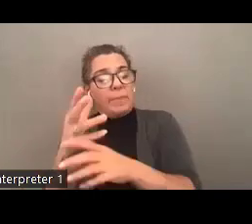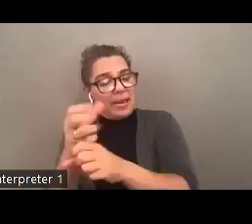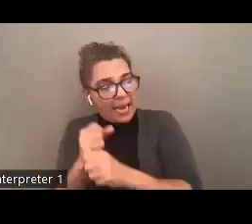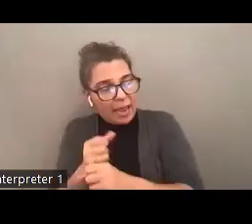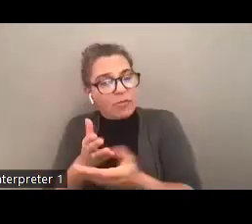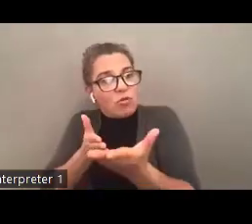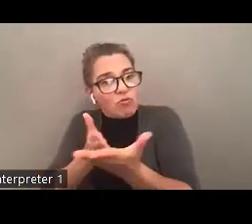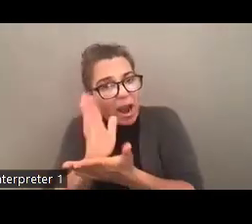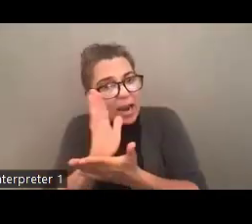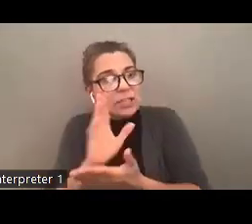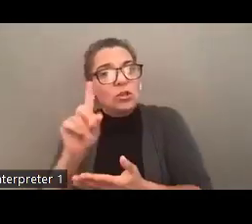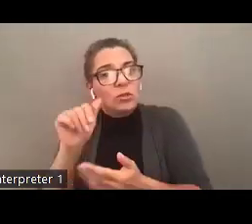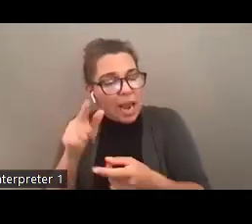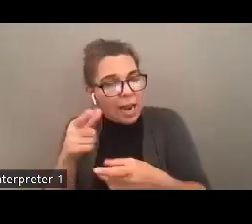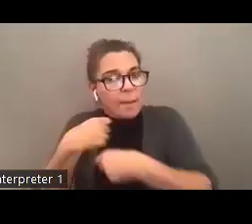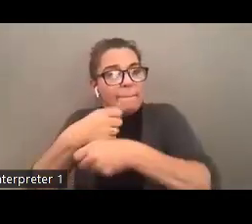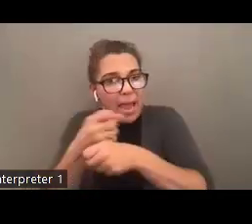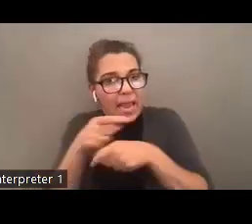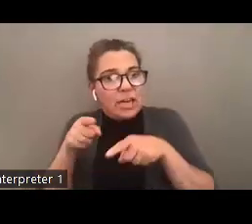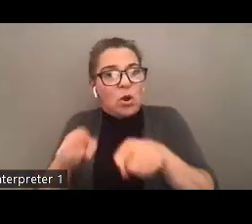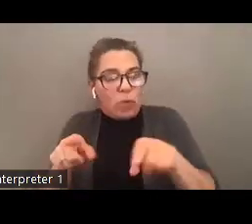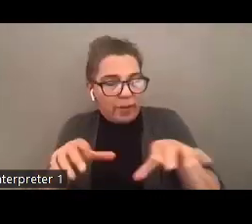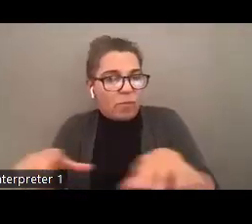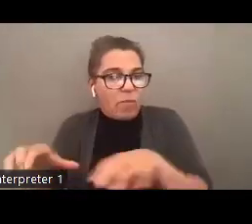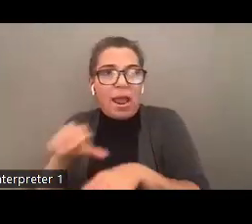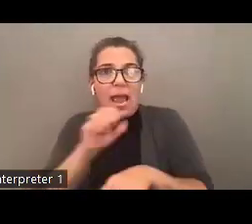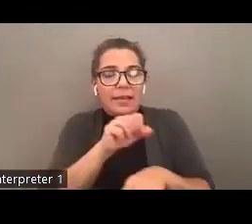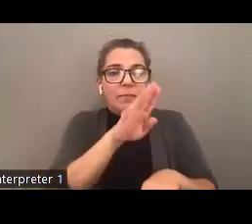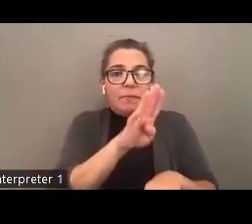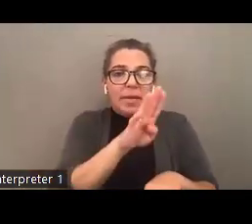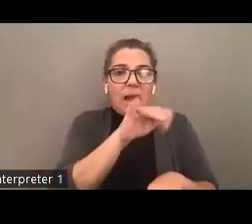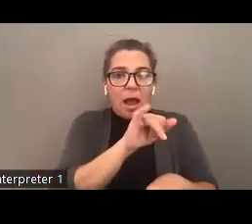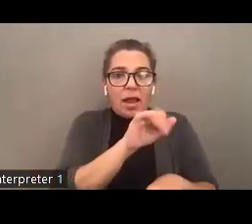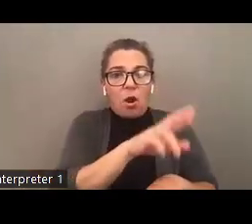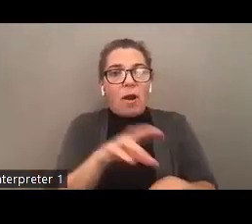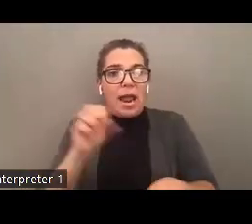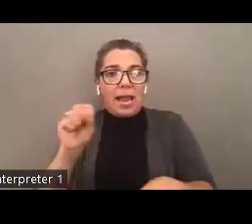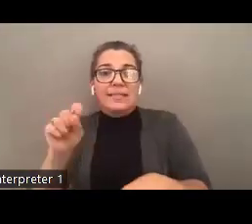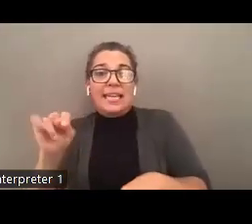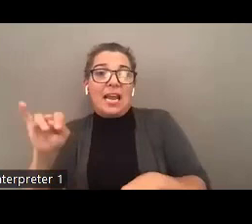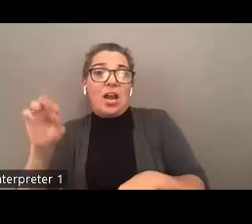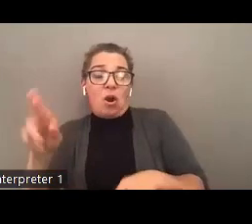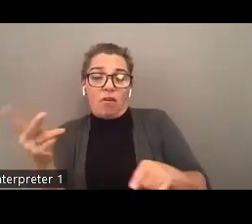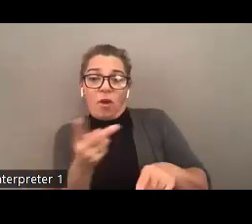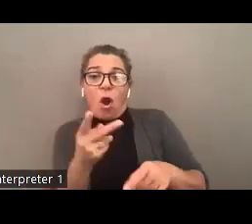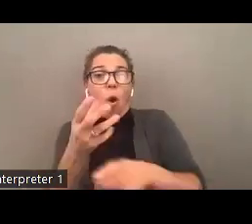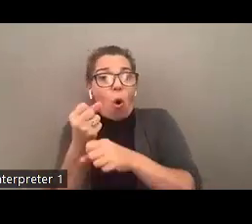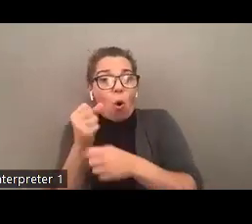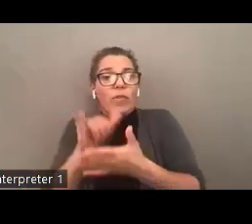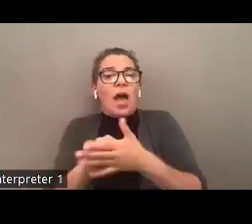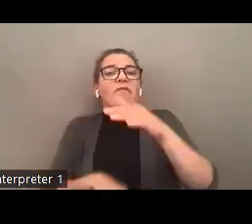generated during the performance of an SBIR or STTR award for up to 20 years after the award date